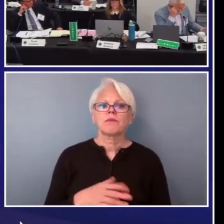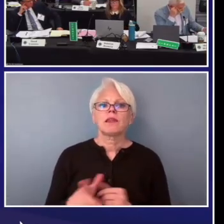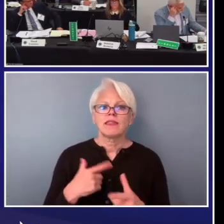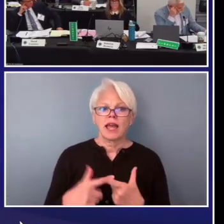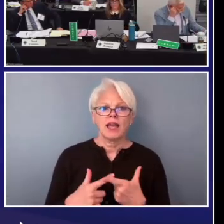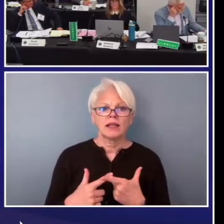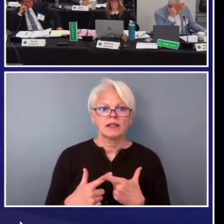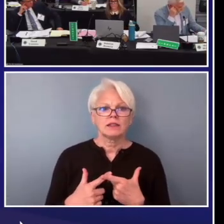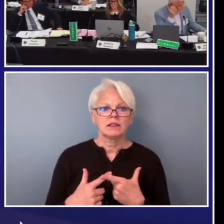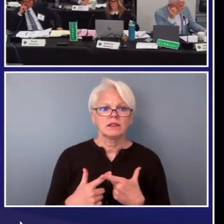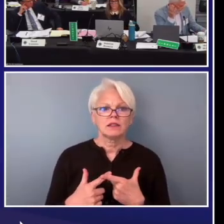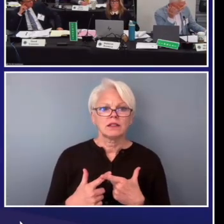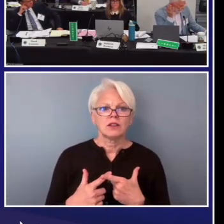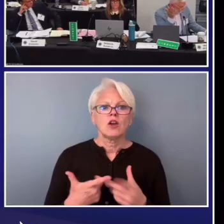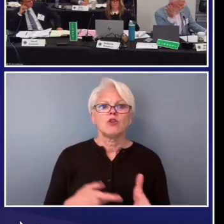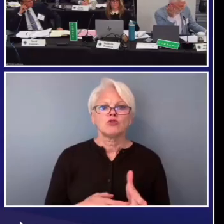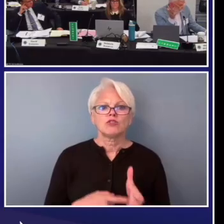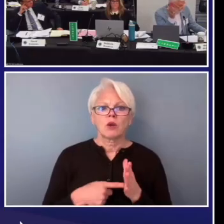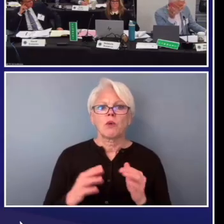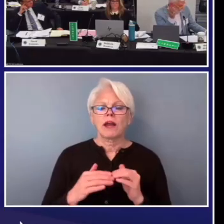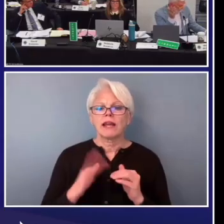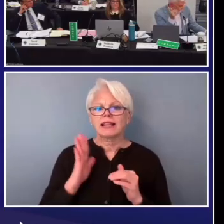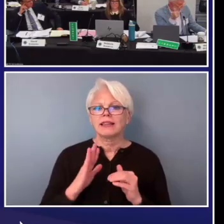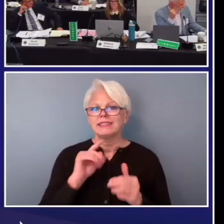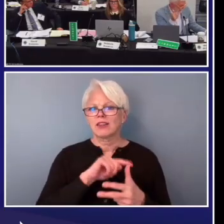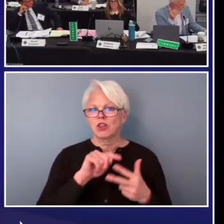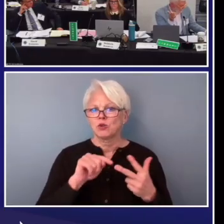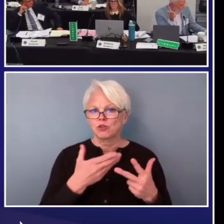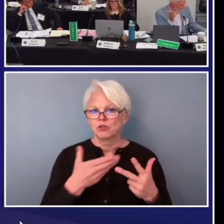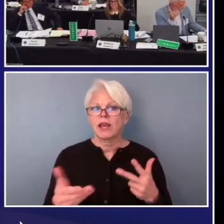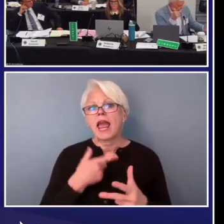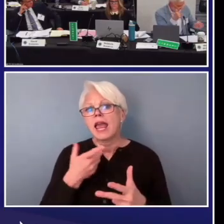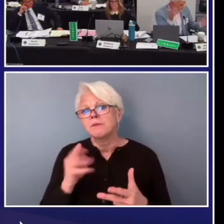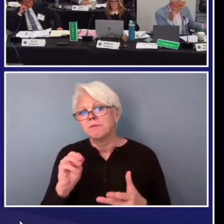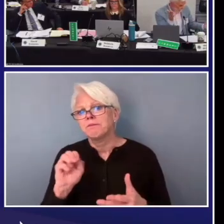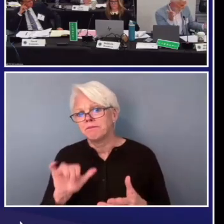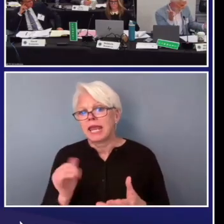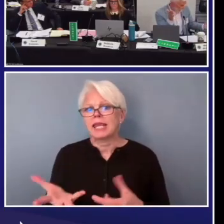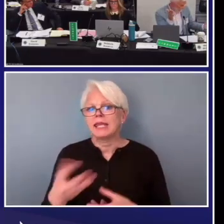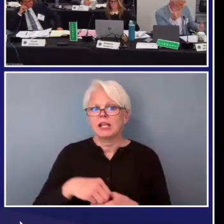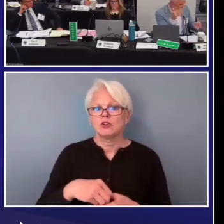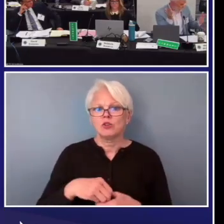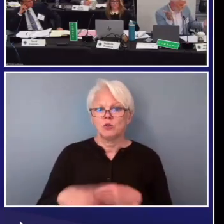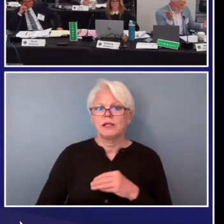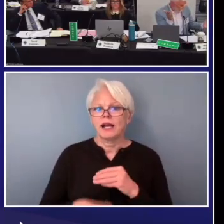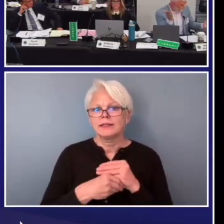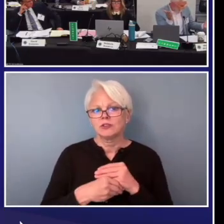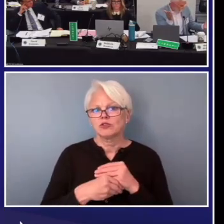you know, require at least those 3 things and may include additionally, other things,